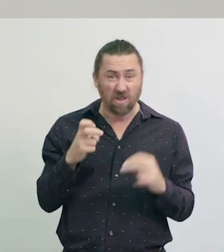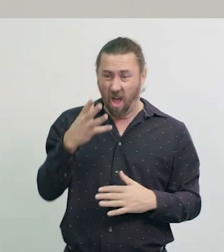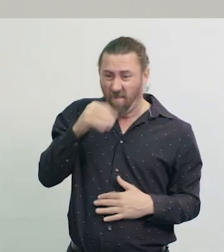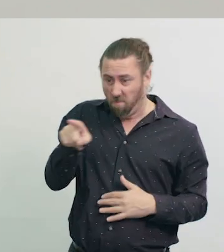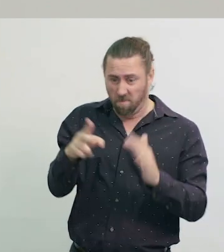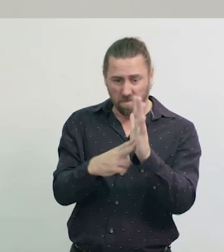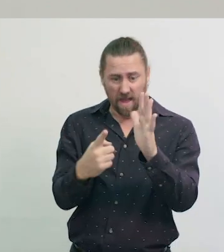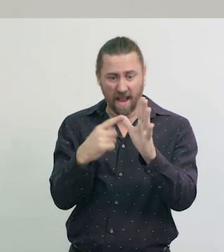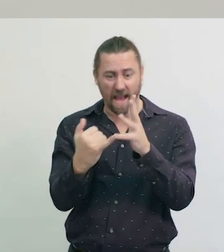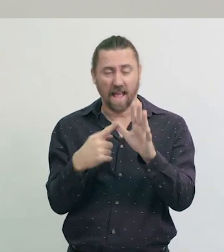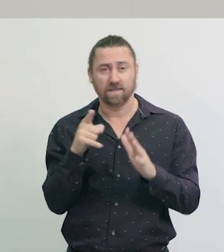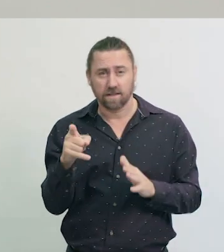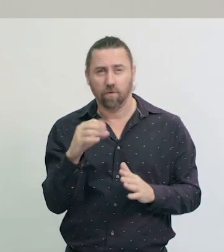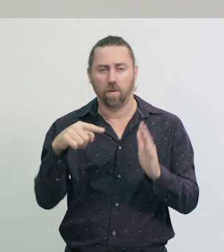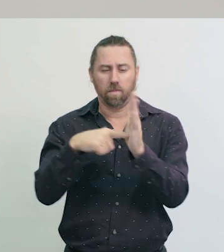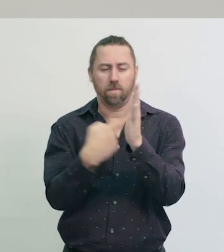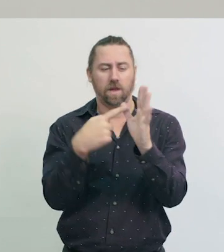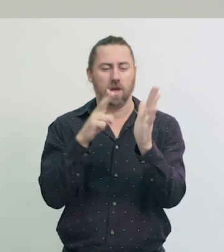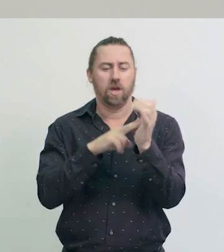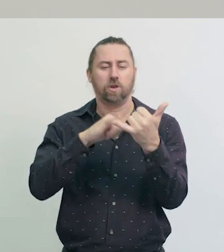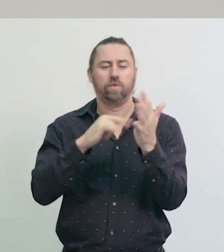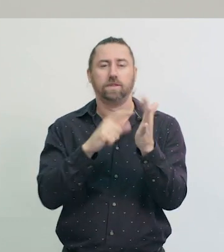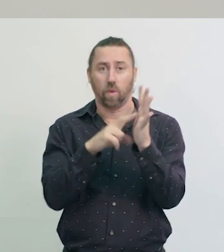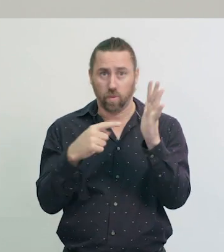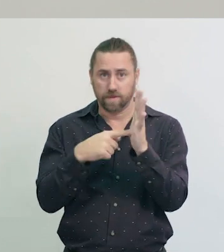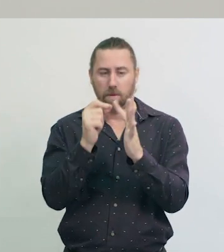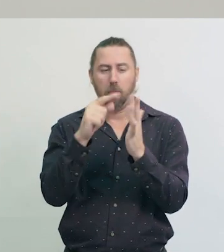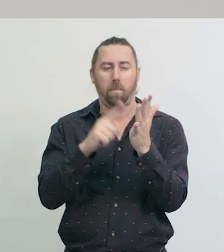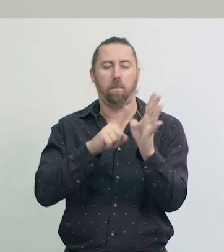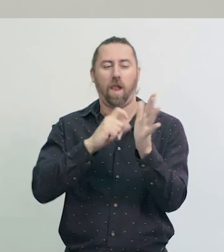They are made from a substance called translucent polycrystalline alumina.